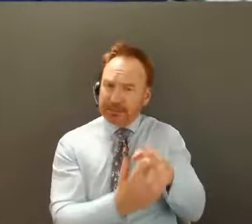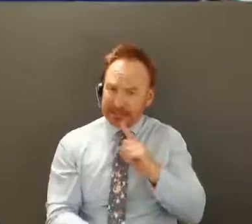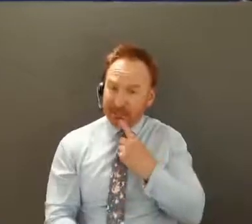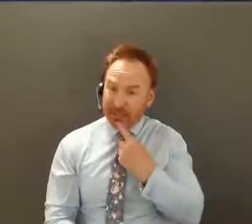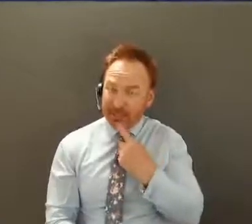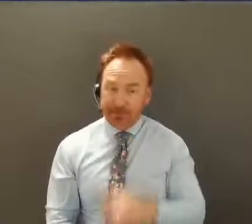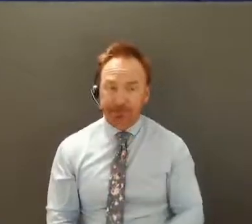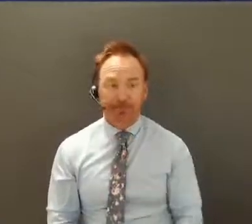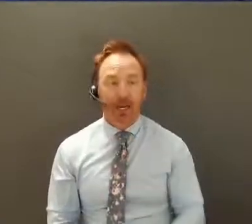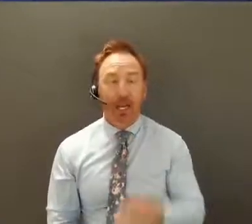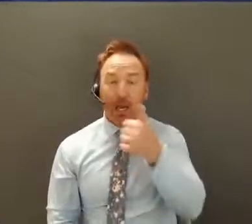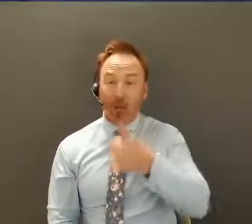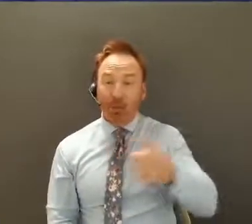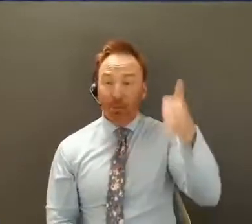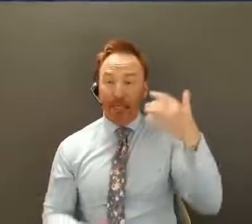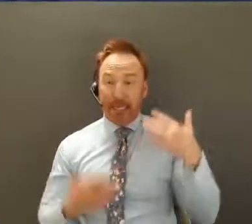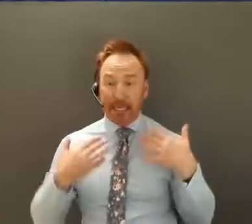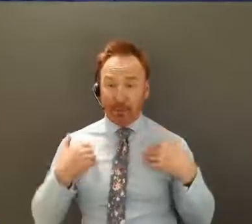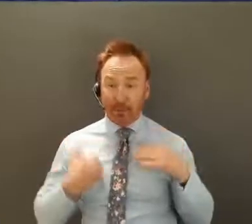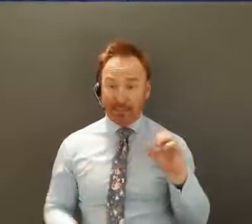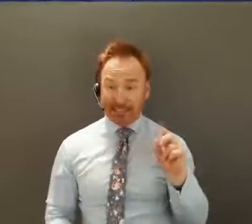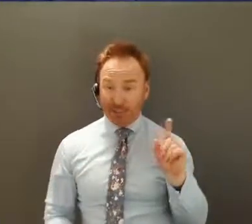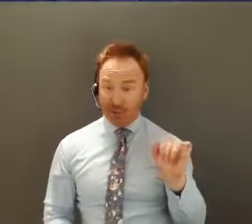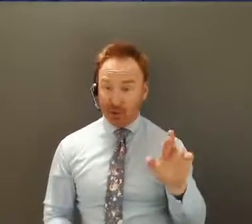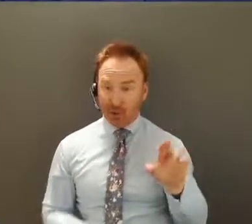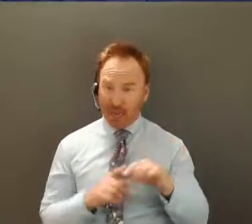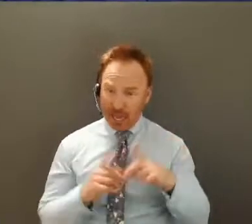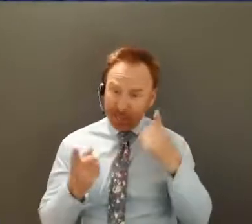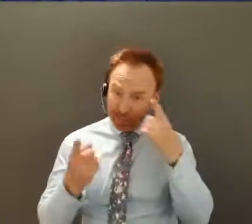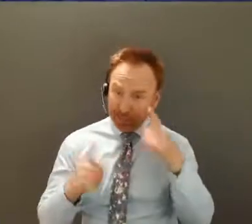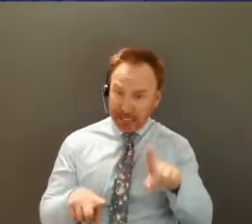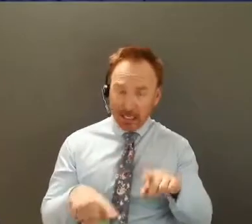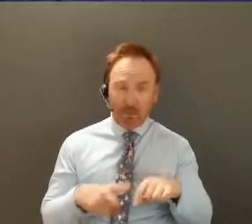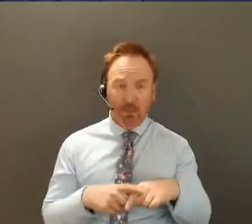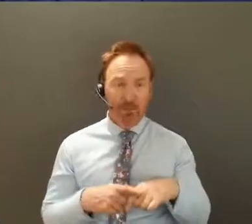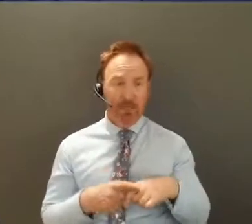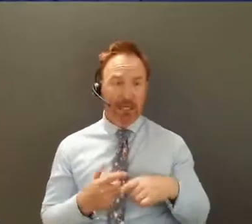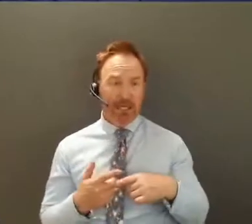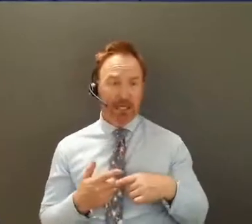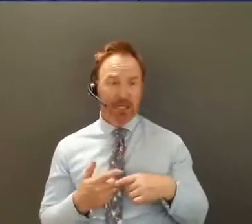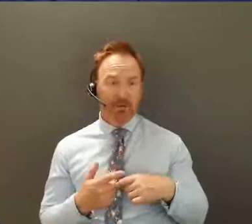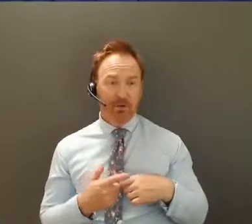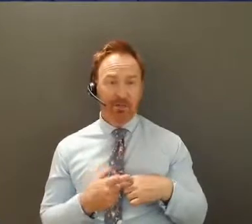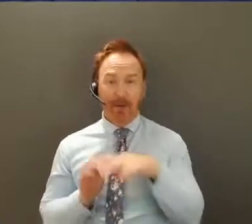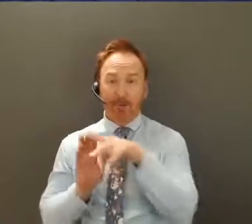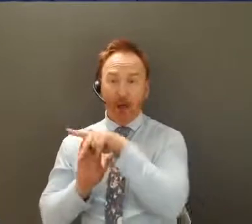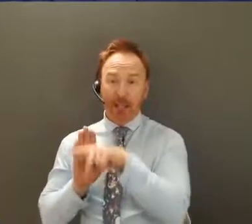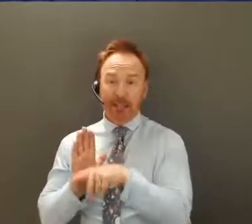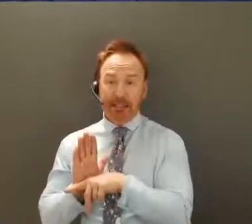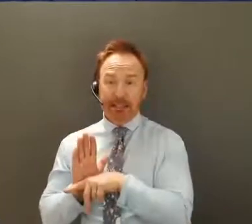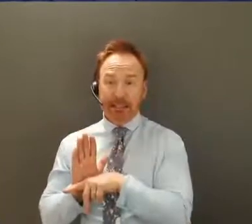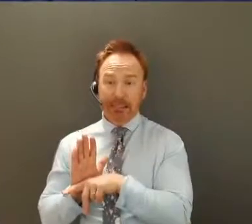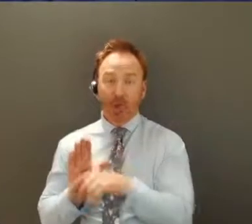it as little. The most important consideration is considerate as present in